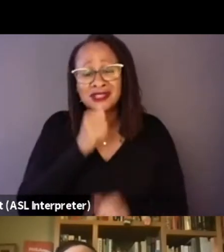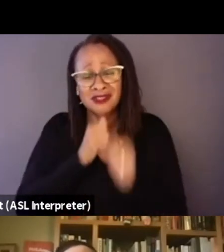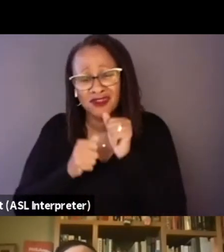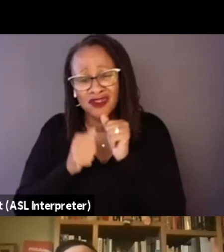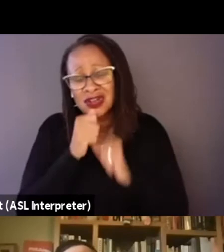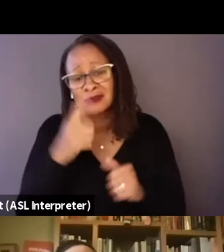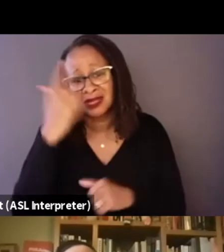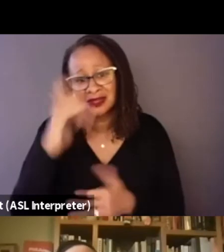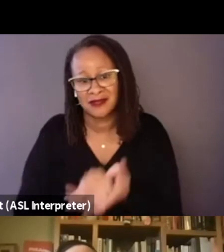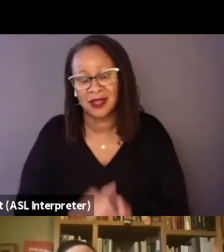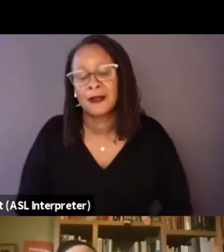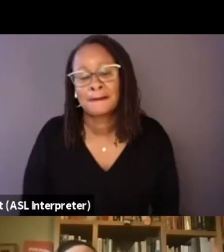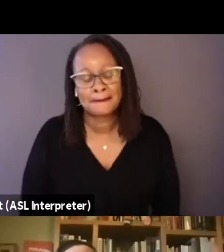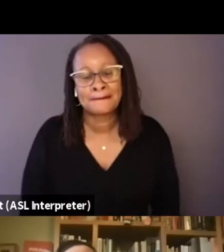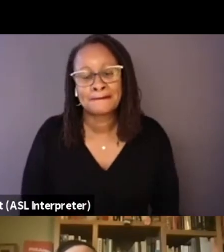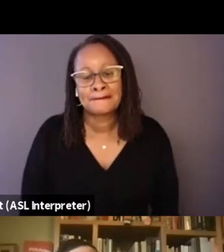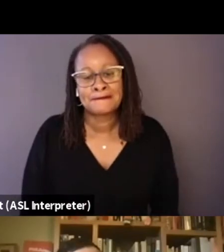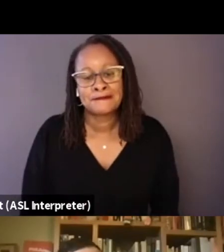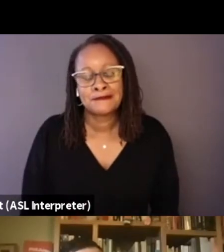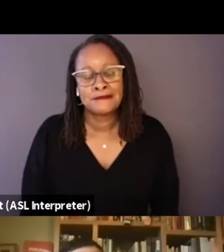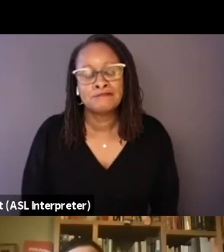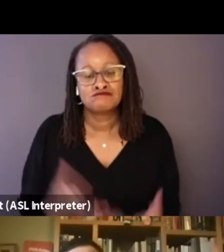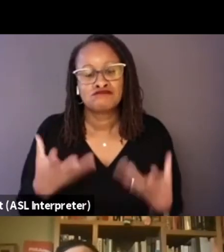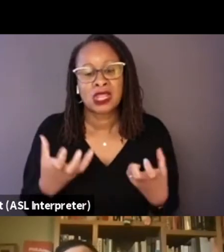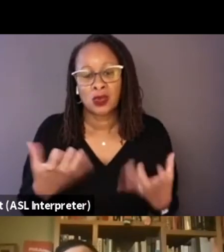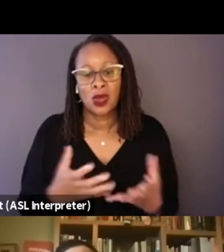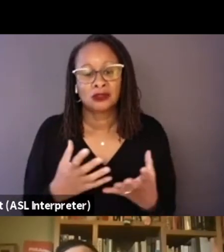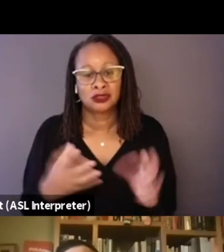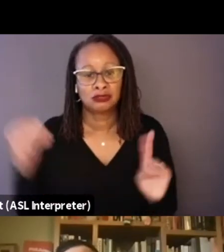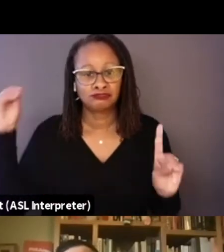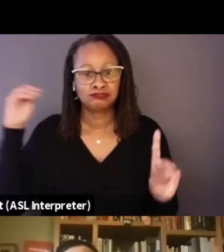So I want to shine a spotlight on that.